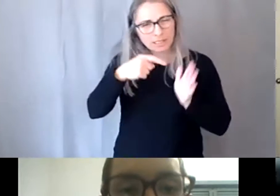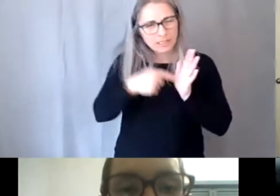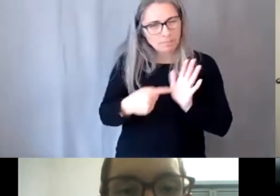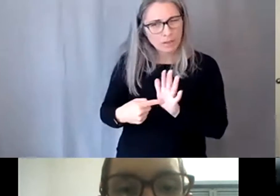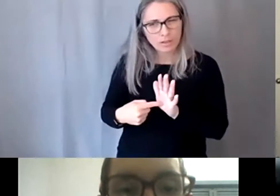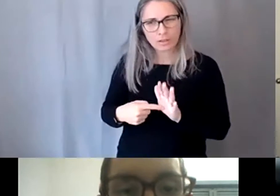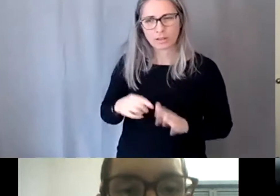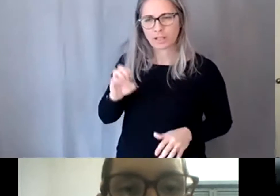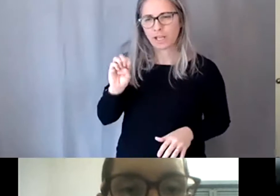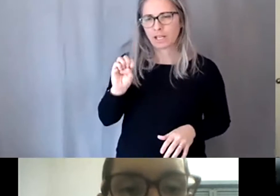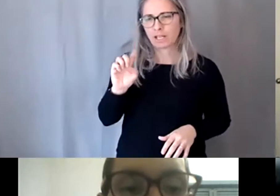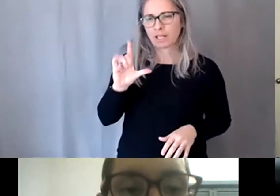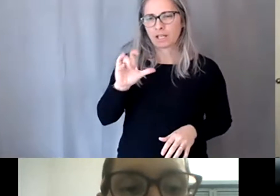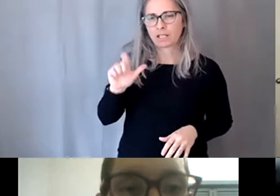particularly interested in practice with children